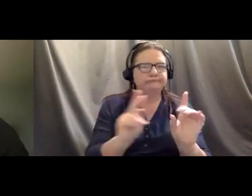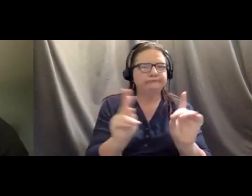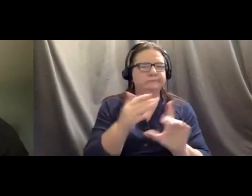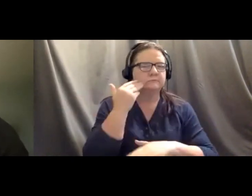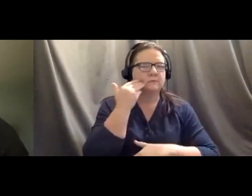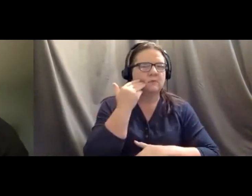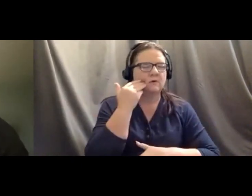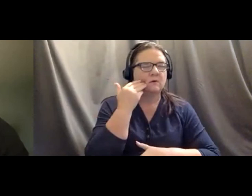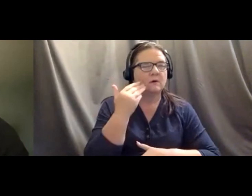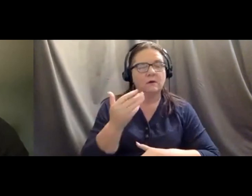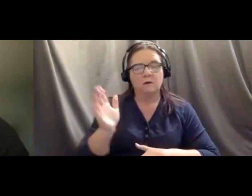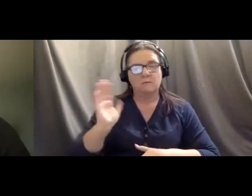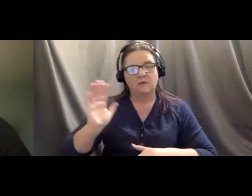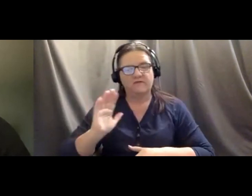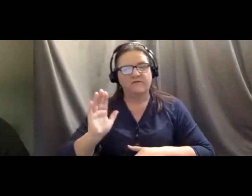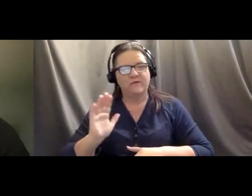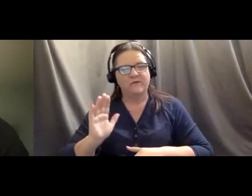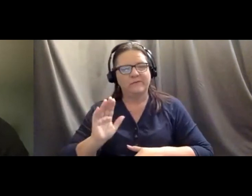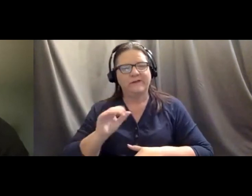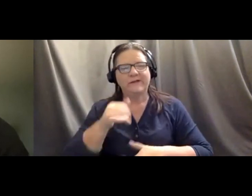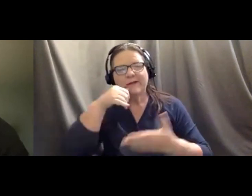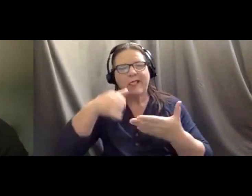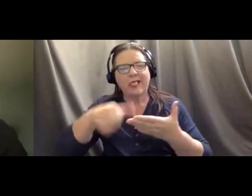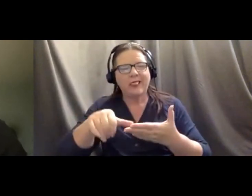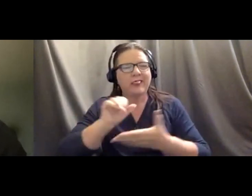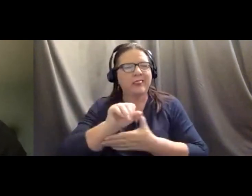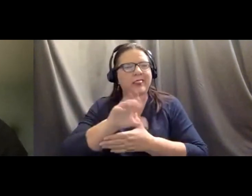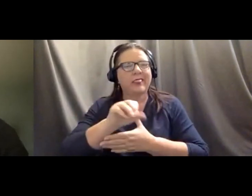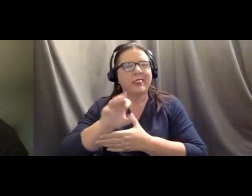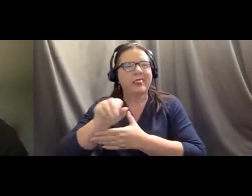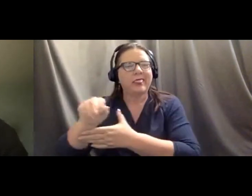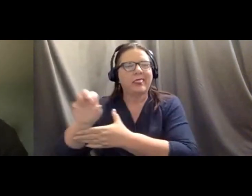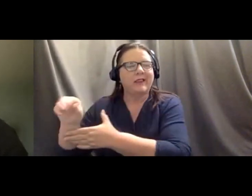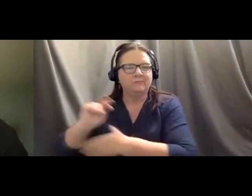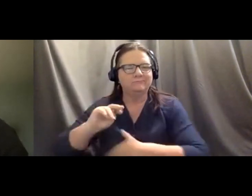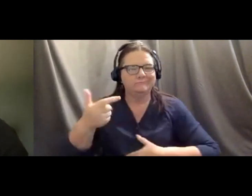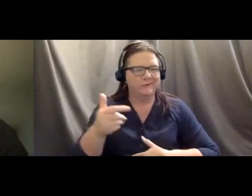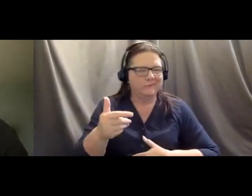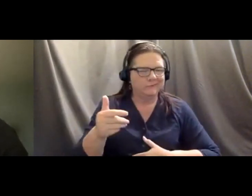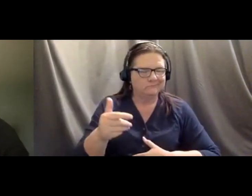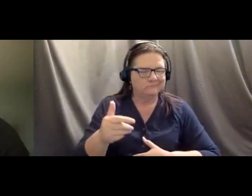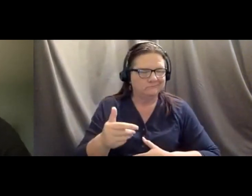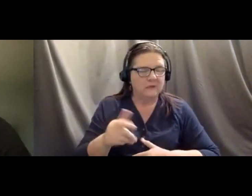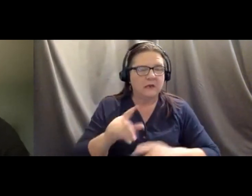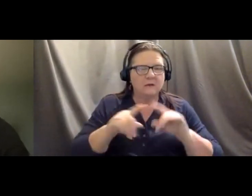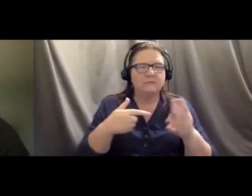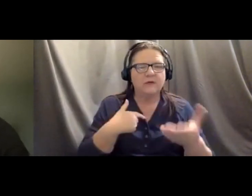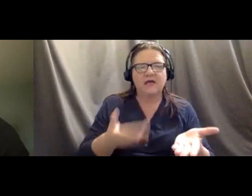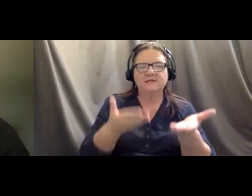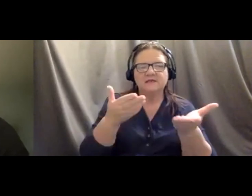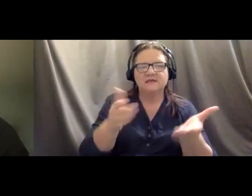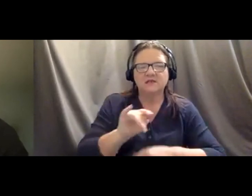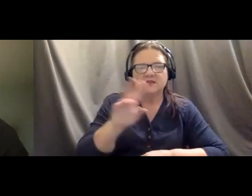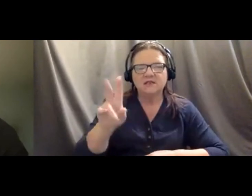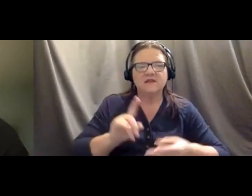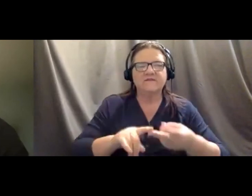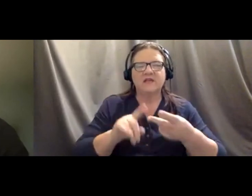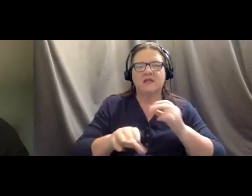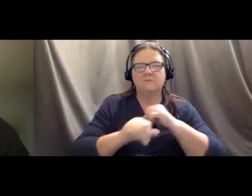We don't do old school sending out mailers sometimes because it doesn't work. But that's why I suggested TV. Media kind of attention.